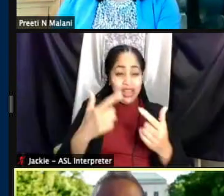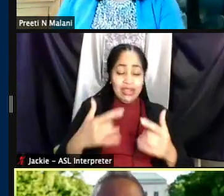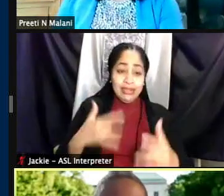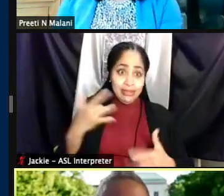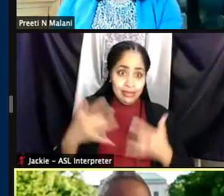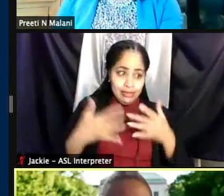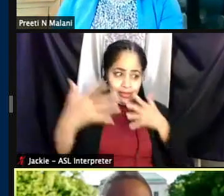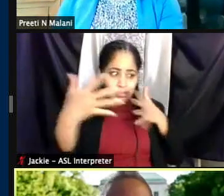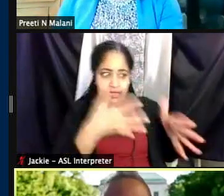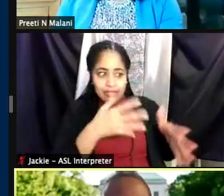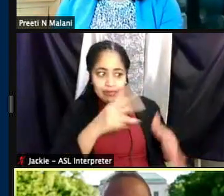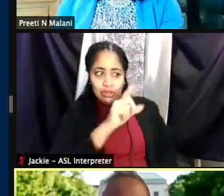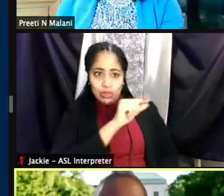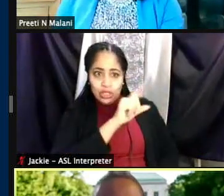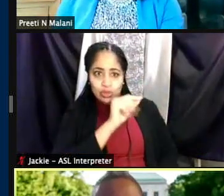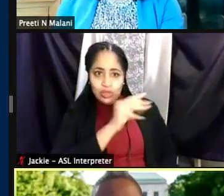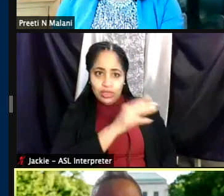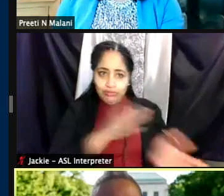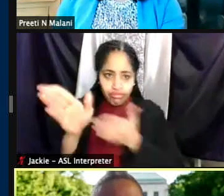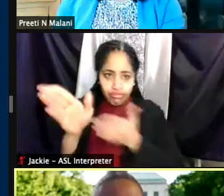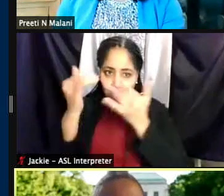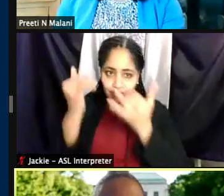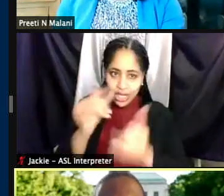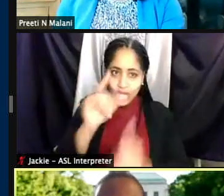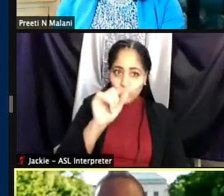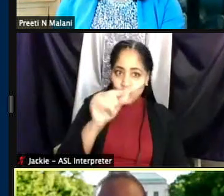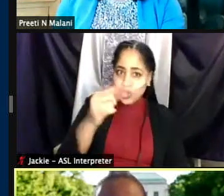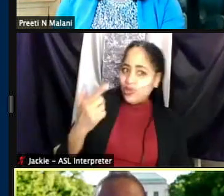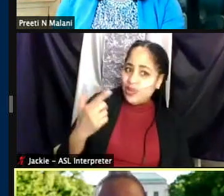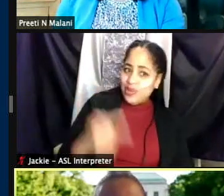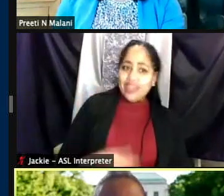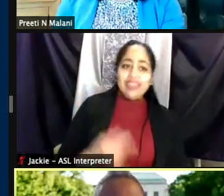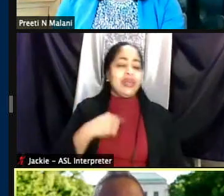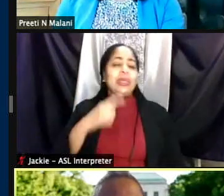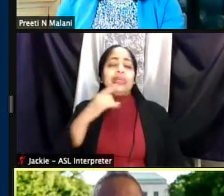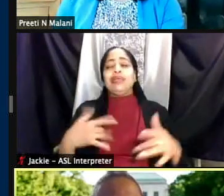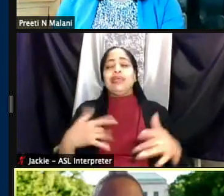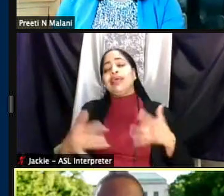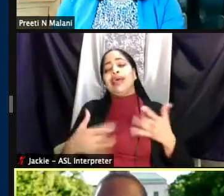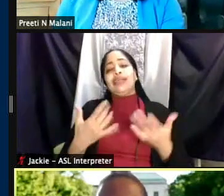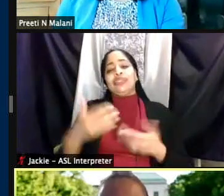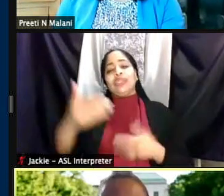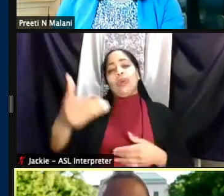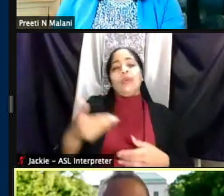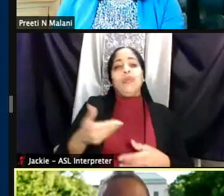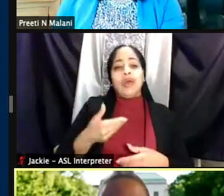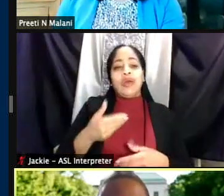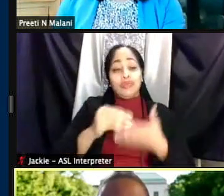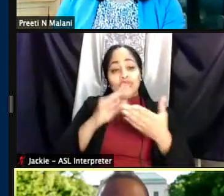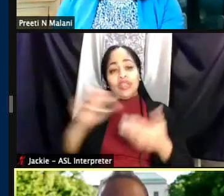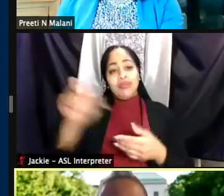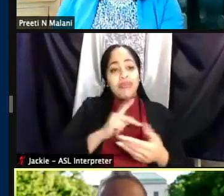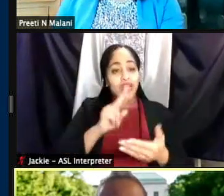and move on to 2021. I'm really excited to welcome students back to the University of Michigan,